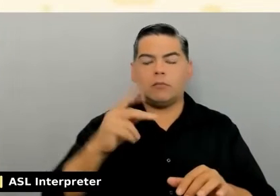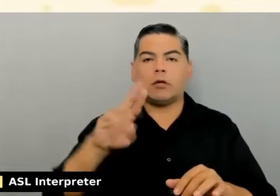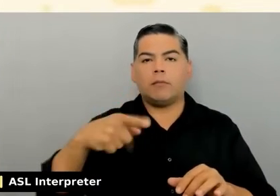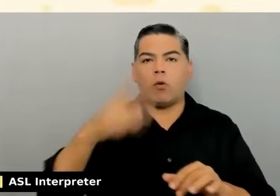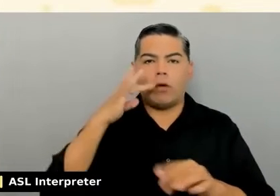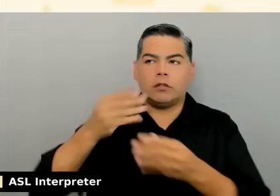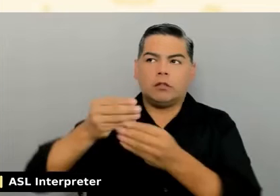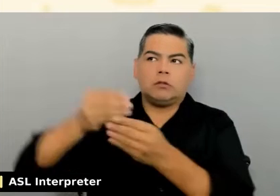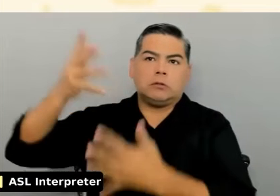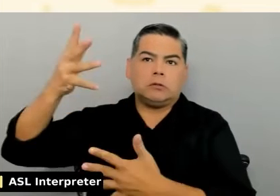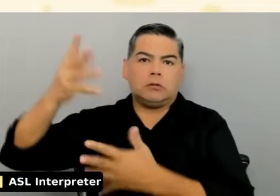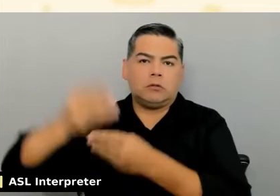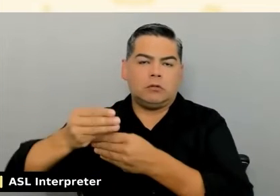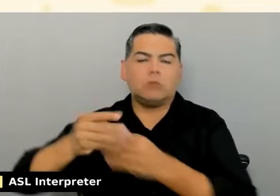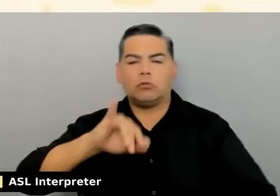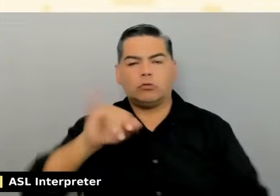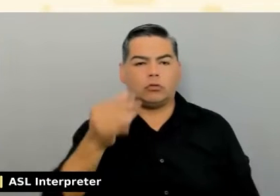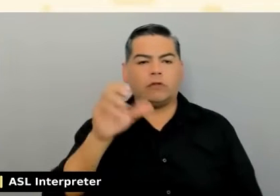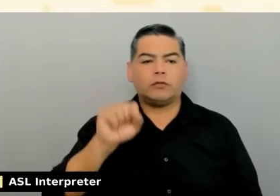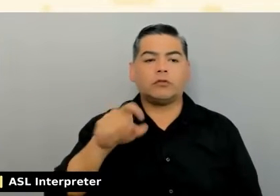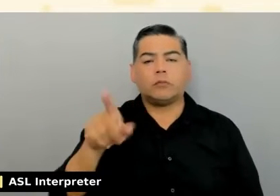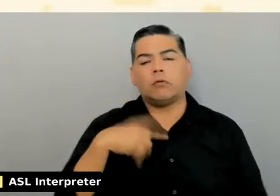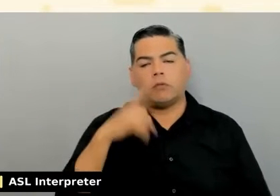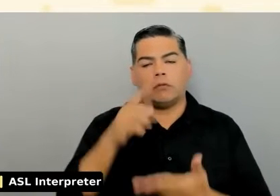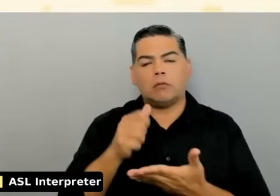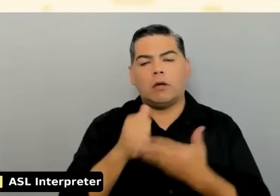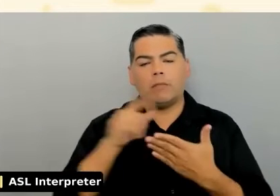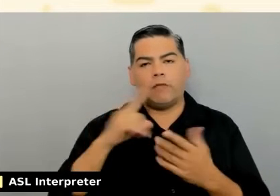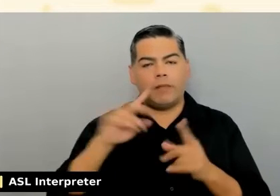so JavaScript does come into play from that perspective.